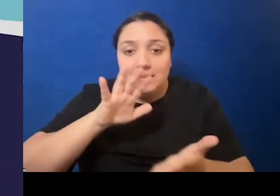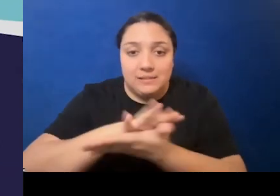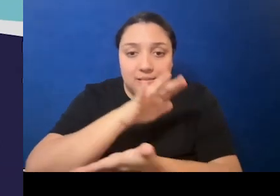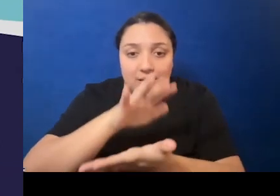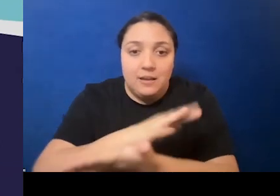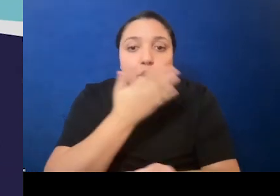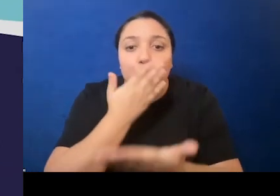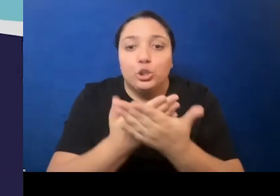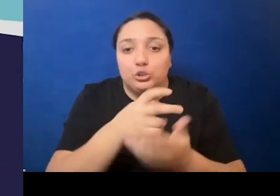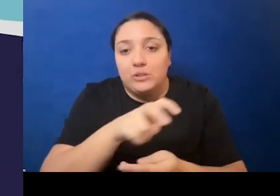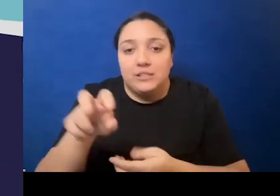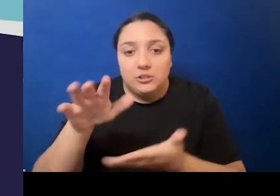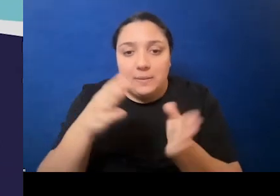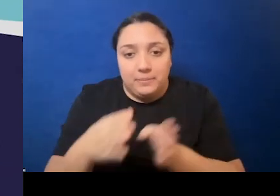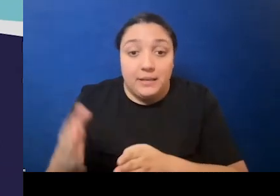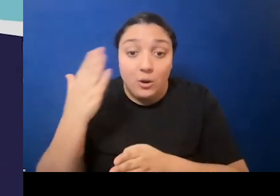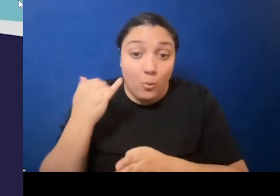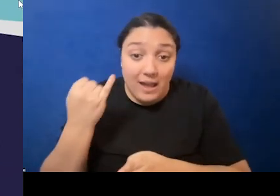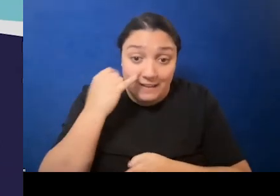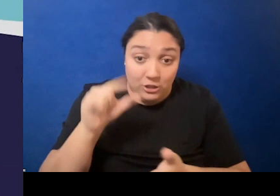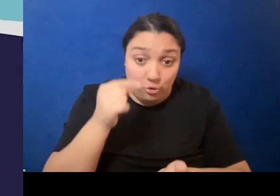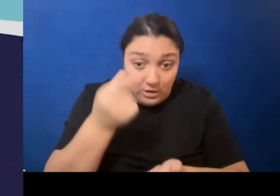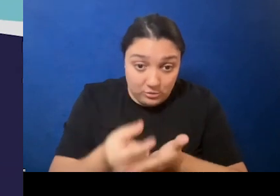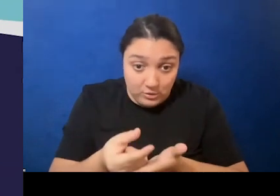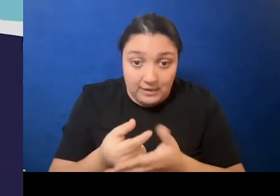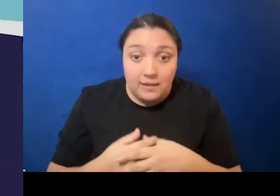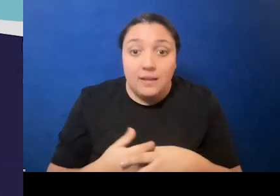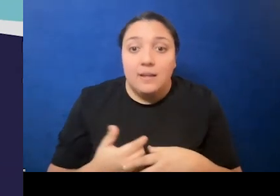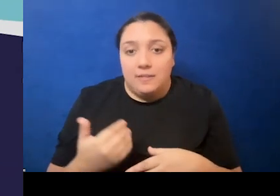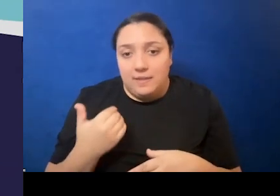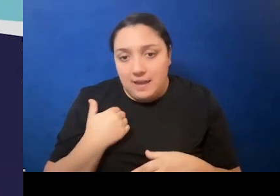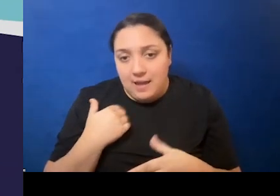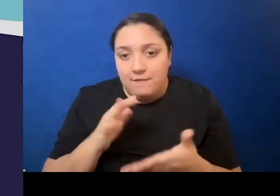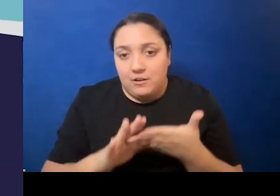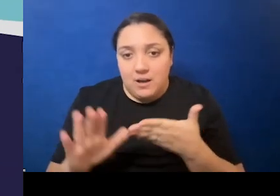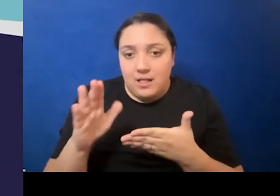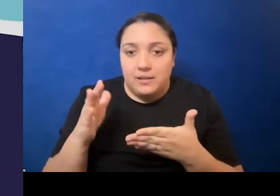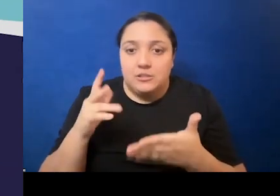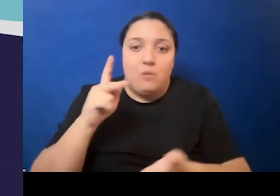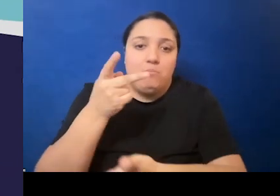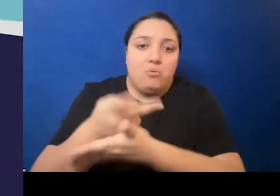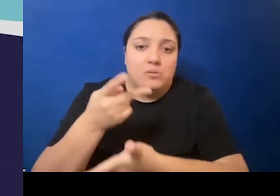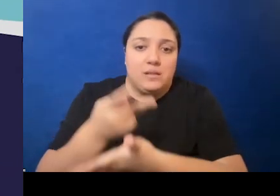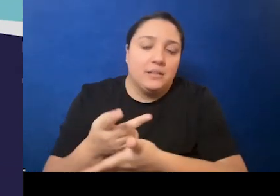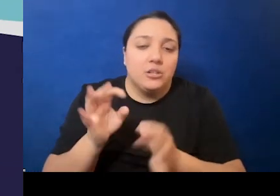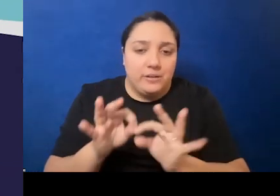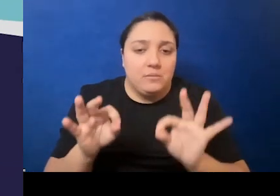THE STUDENT GRADUATED THERE IS COLLEGE OR SECONDARY AND IT IS CRITICAL TO UNDERSTAND WHAT THE